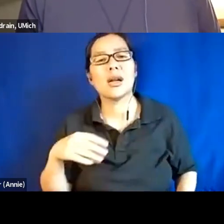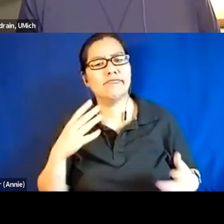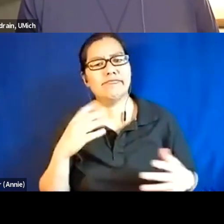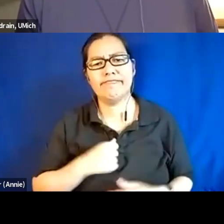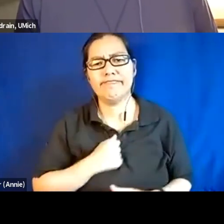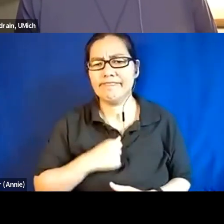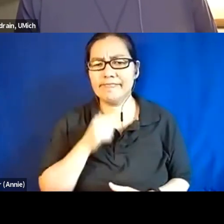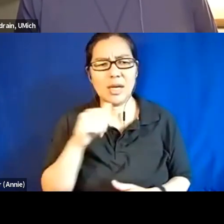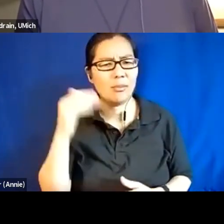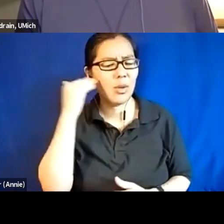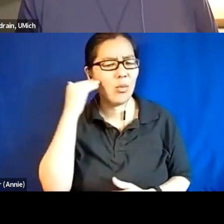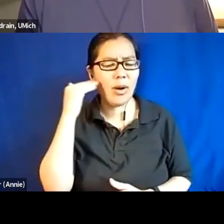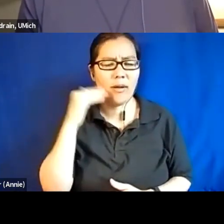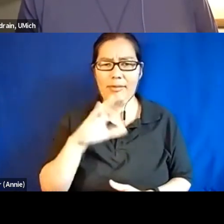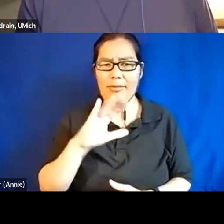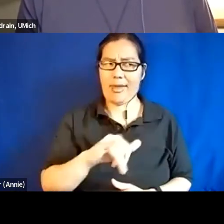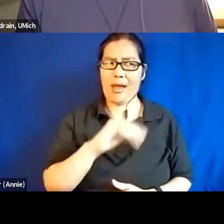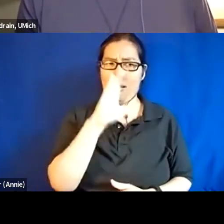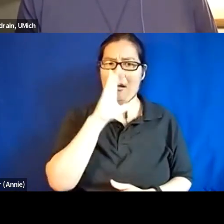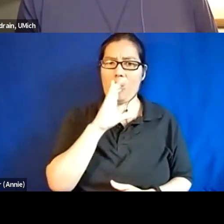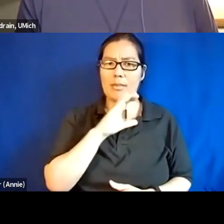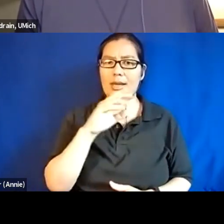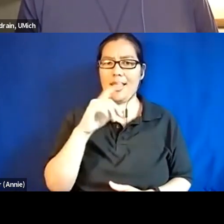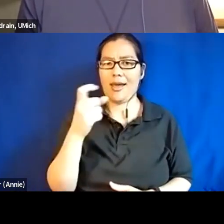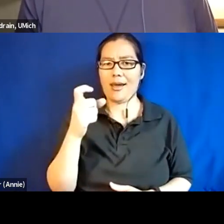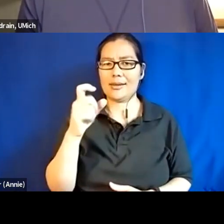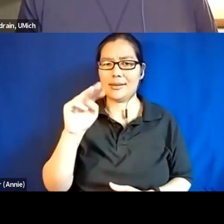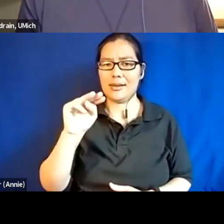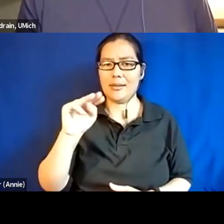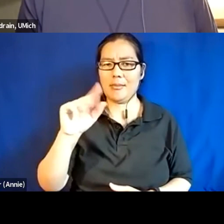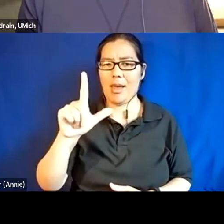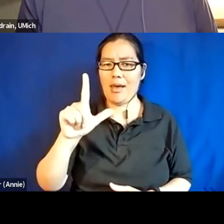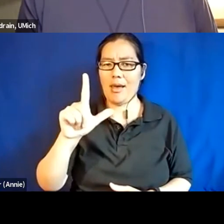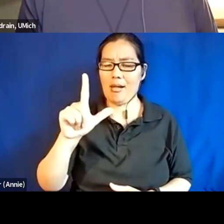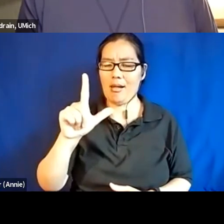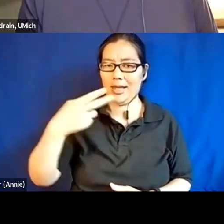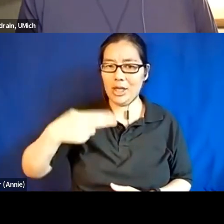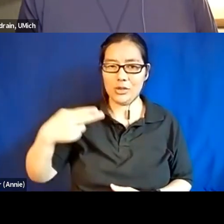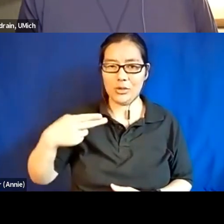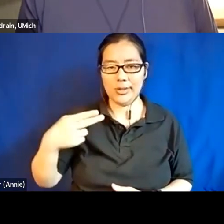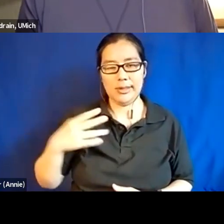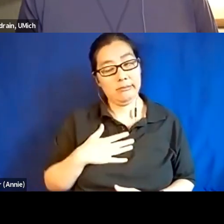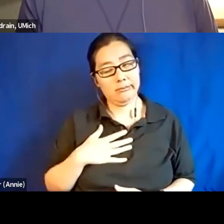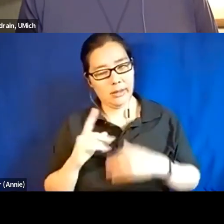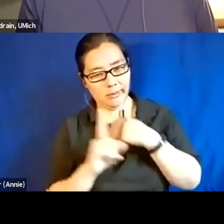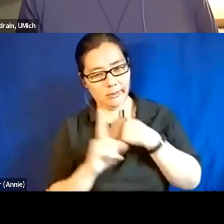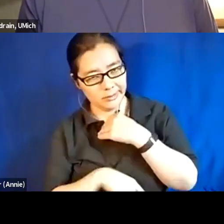XML history that's the punishment I get for not knowing everything.